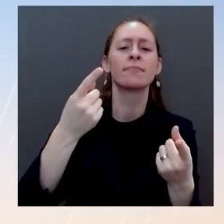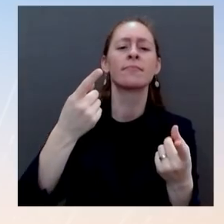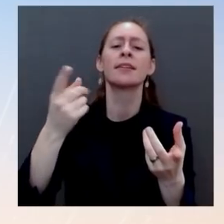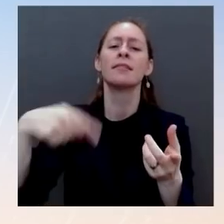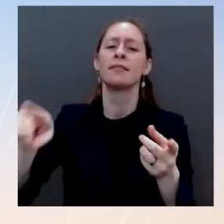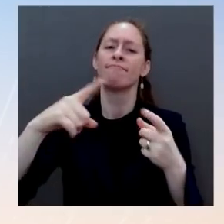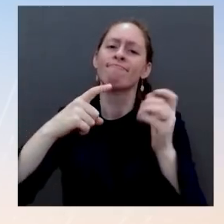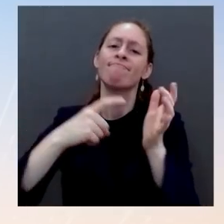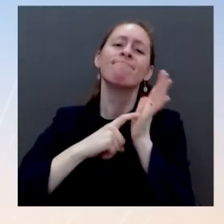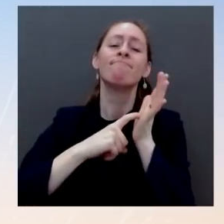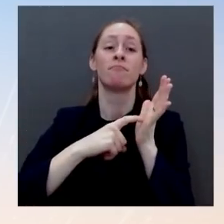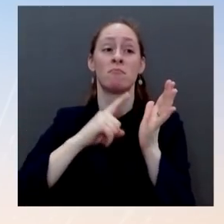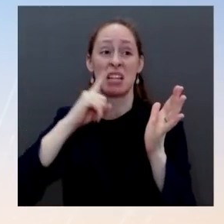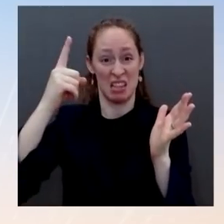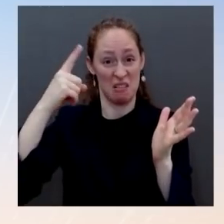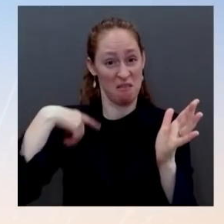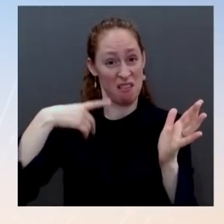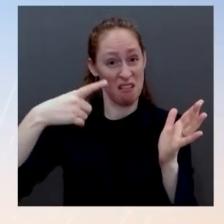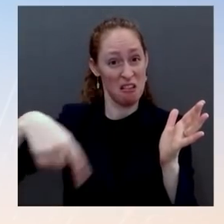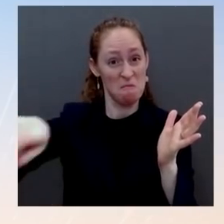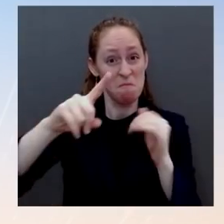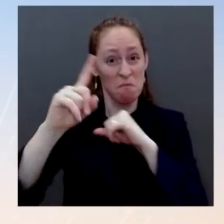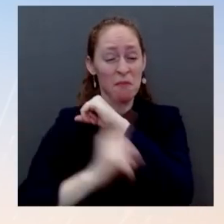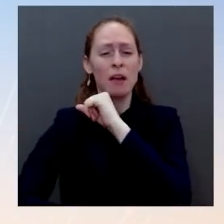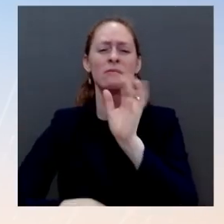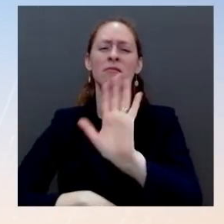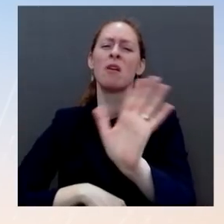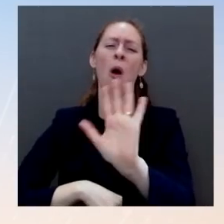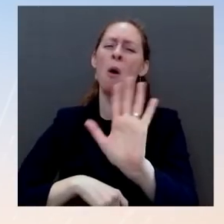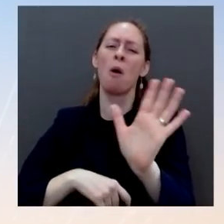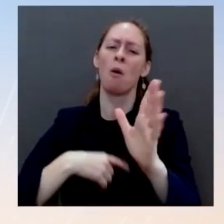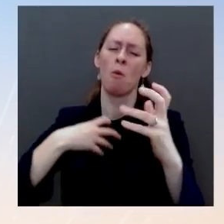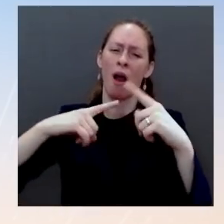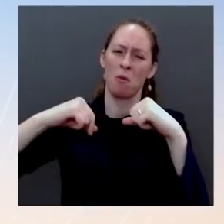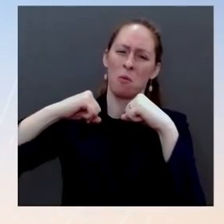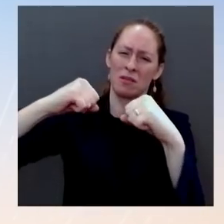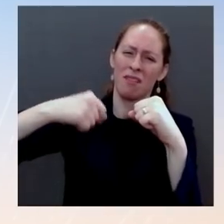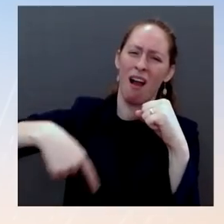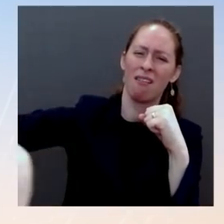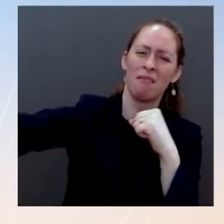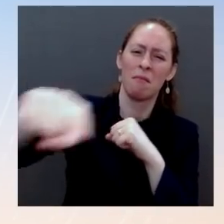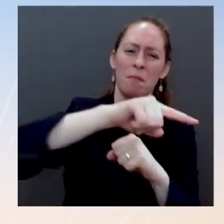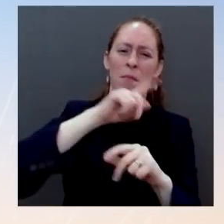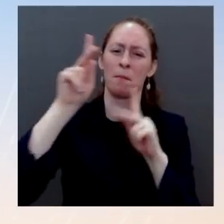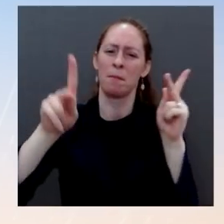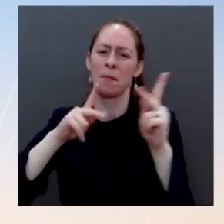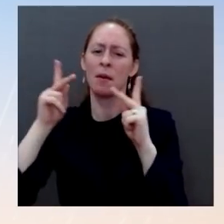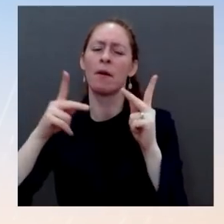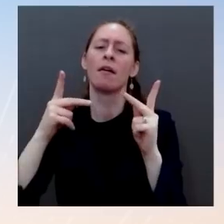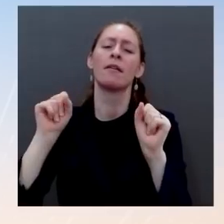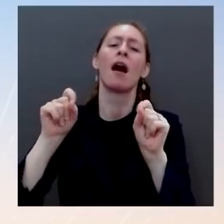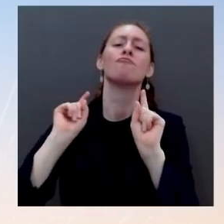in the workplace. And as a part of the process, there is a process of consulting with individuals